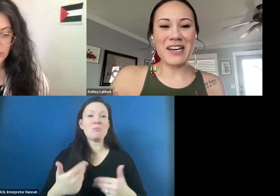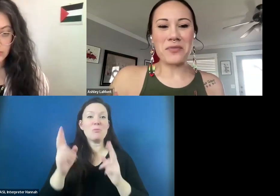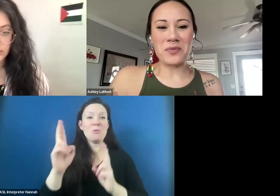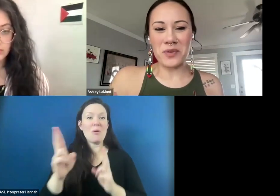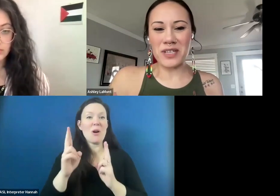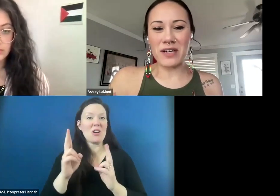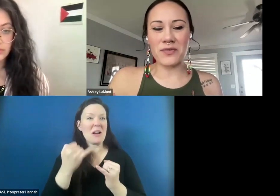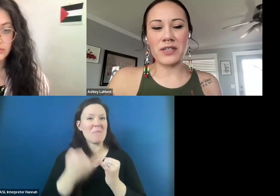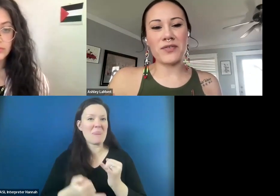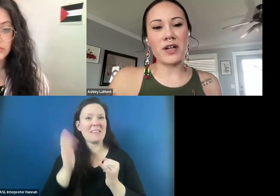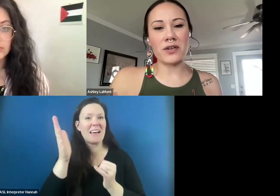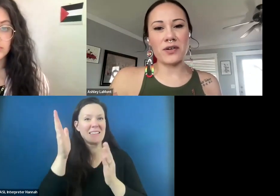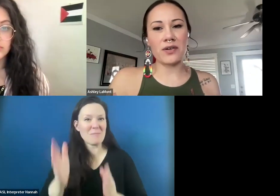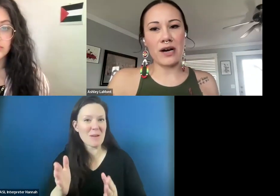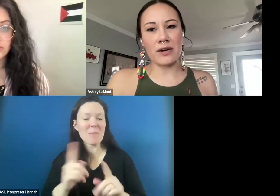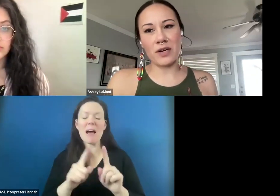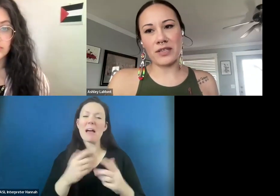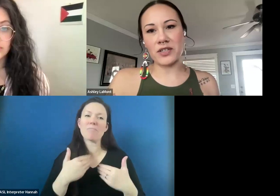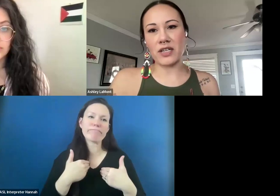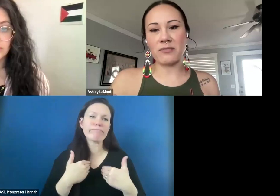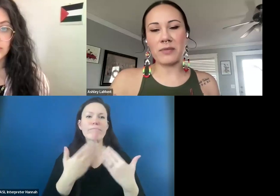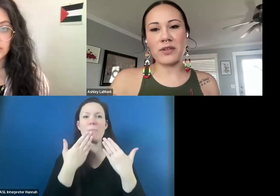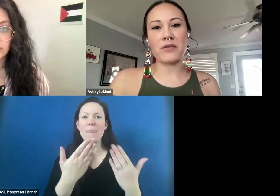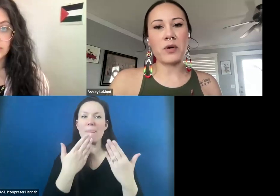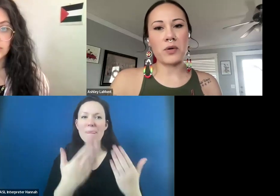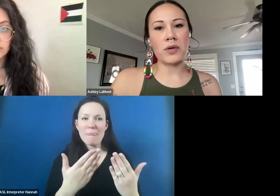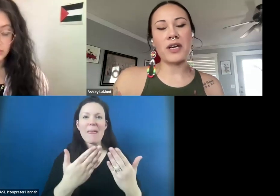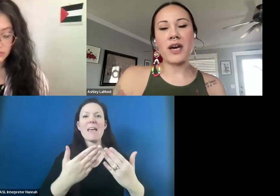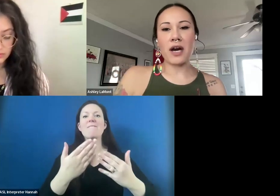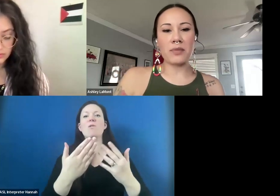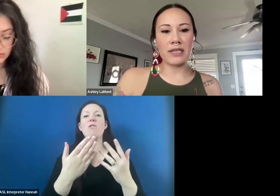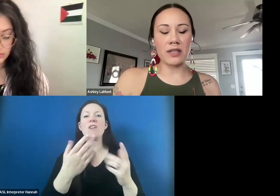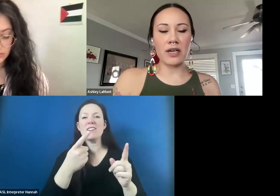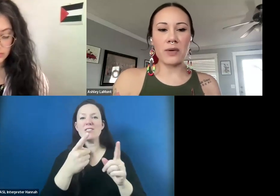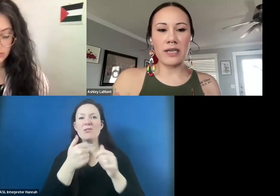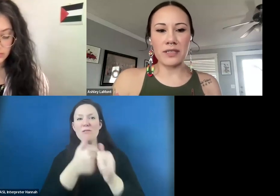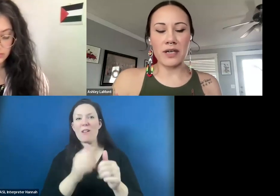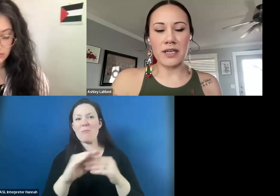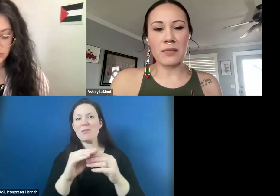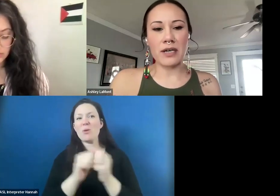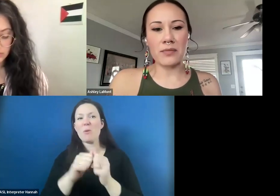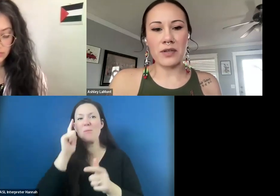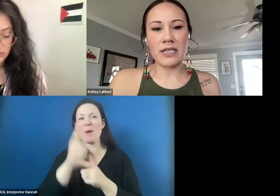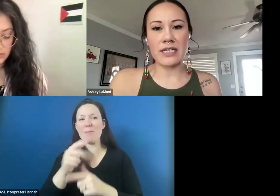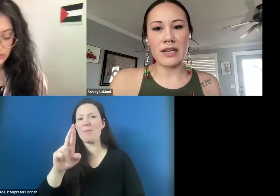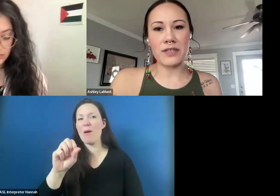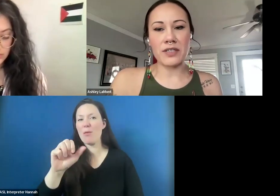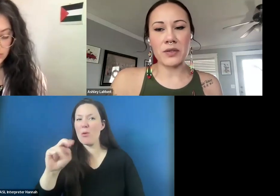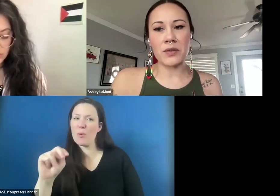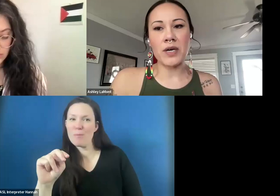and really grateful to follow on the trail of my brother Ramon because a lot of what he was talking about, I'm really going to dive into